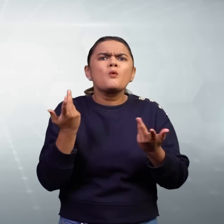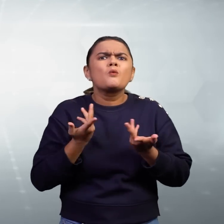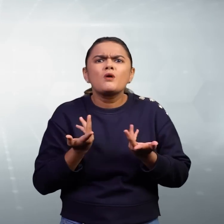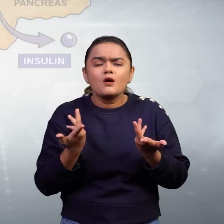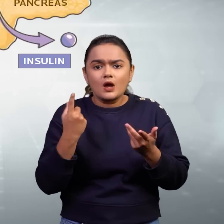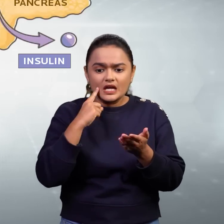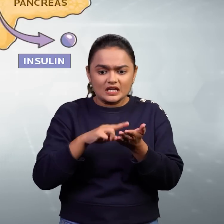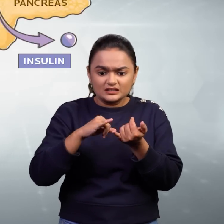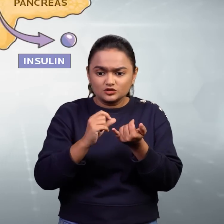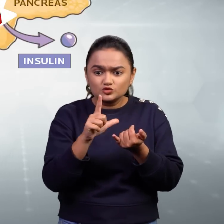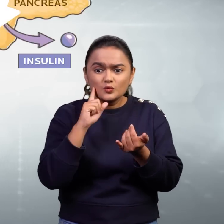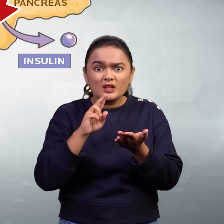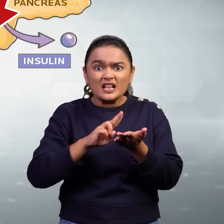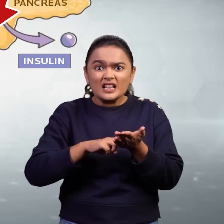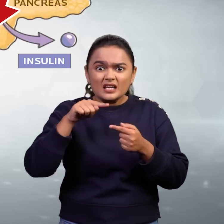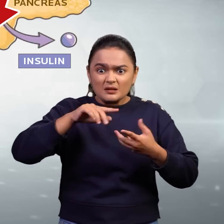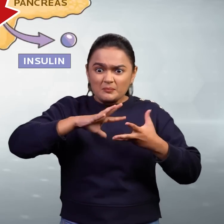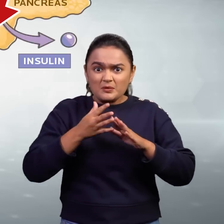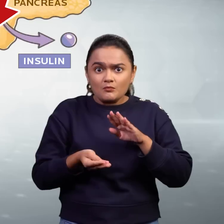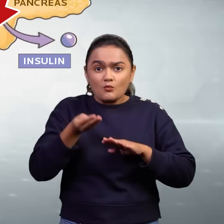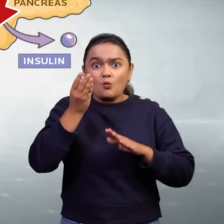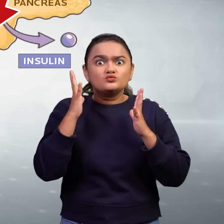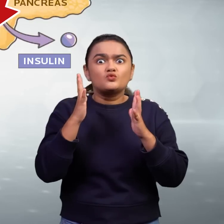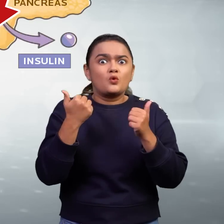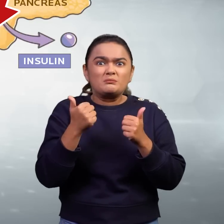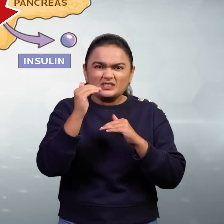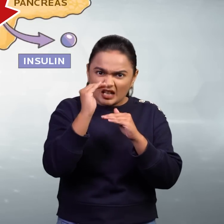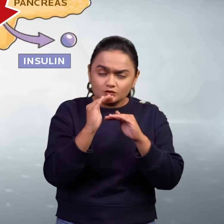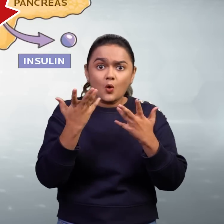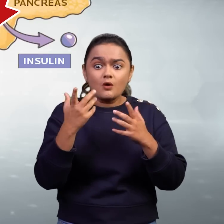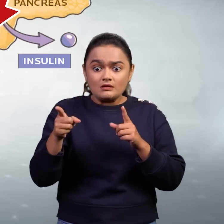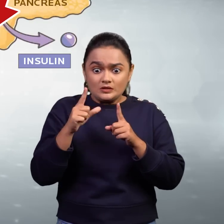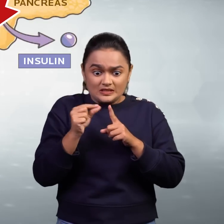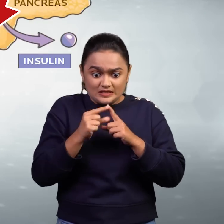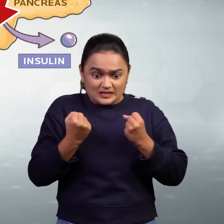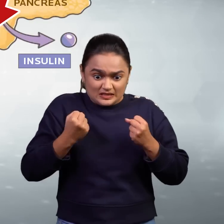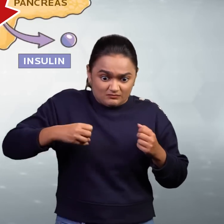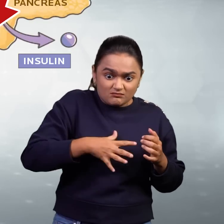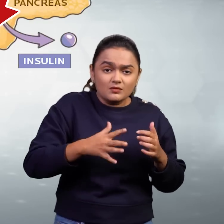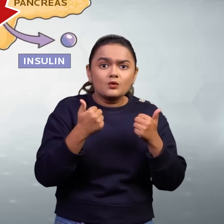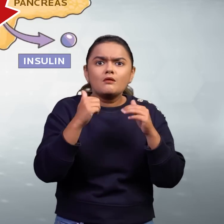This is because either less insulin is produced or its effectiveness is reduced.